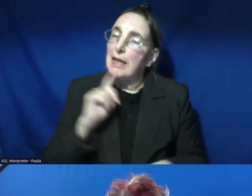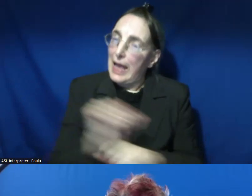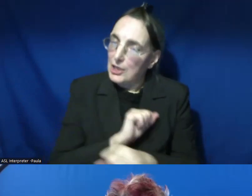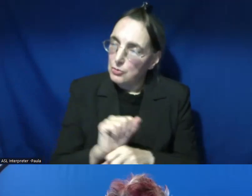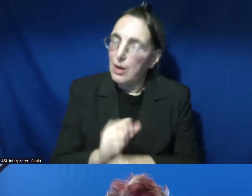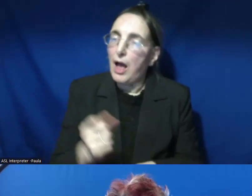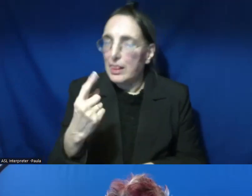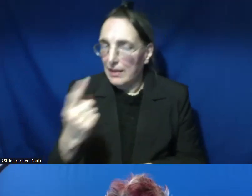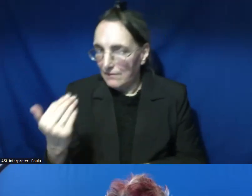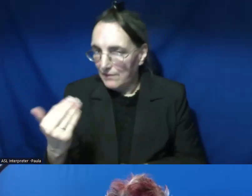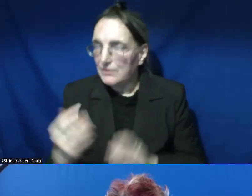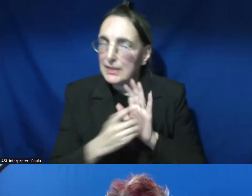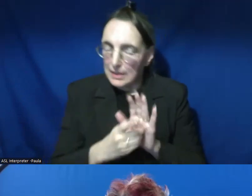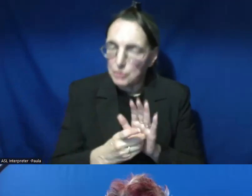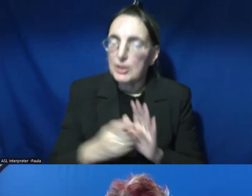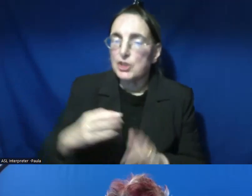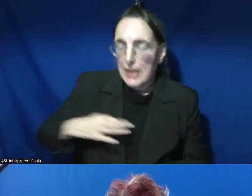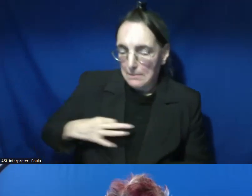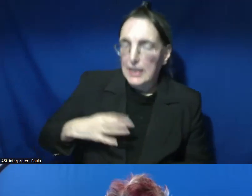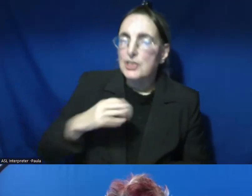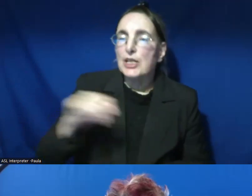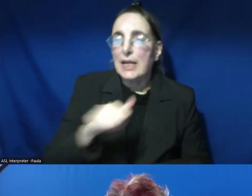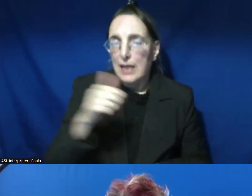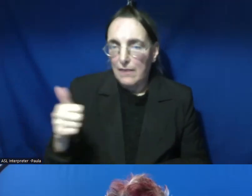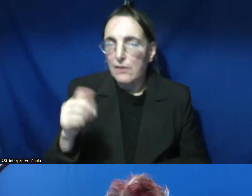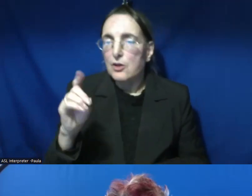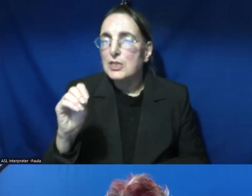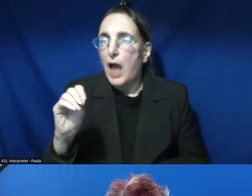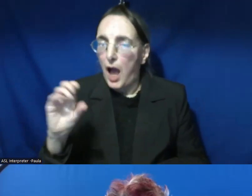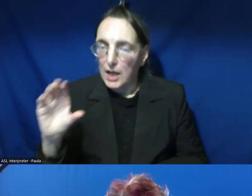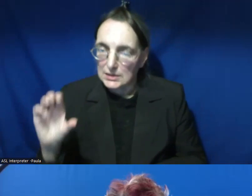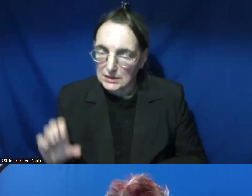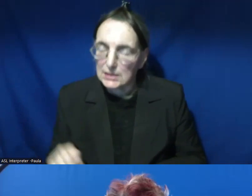application and other documents. The other website on Medicaid.gov